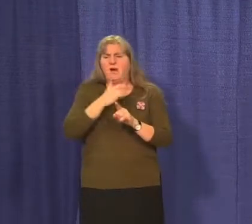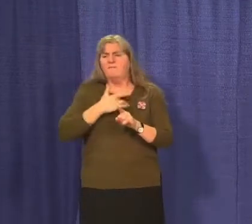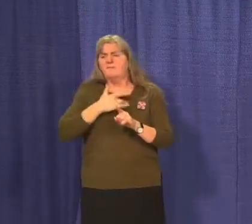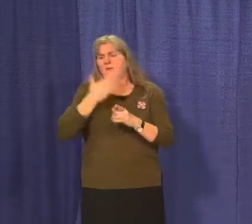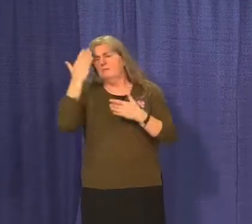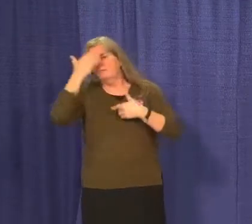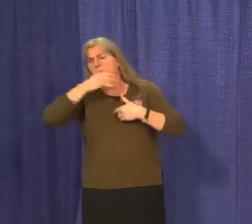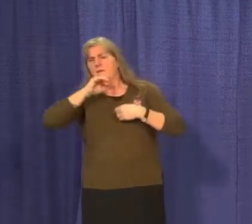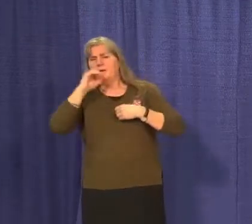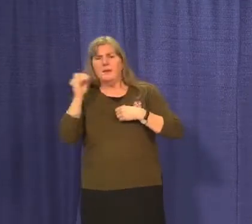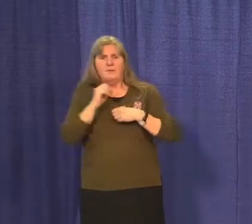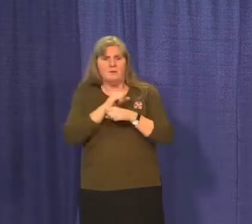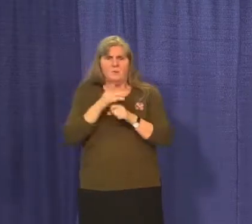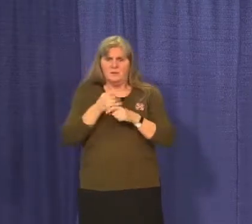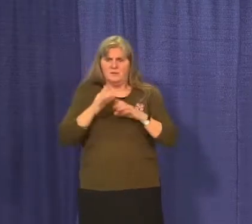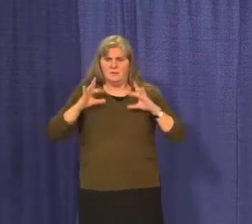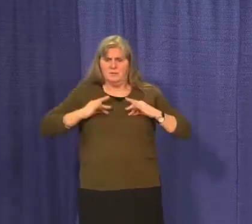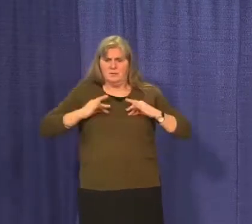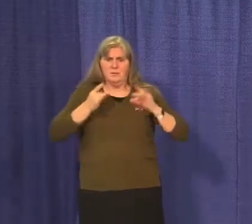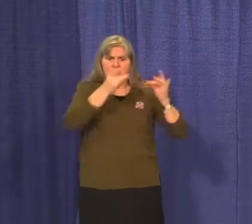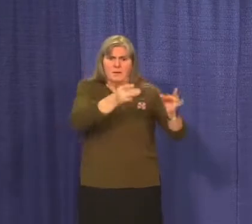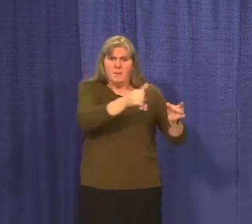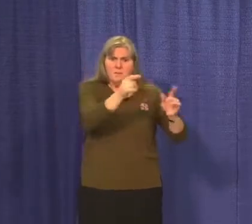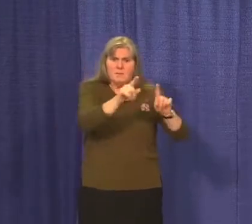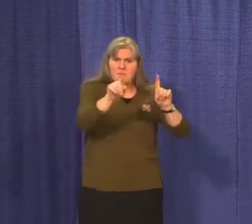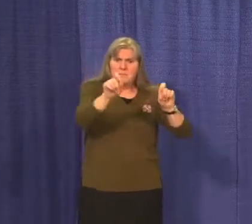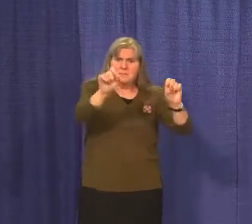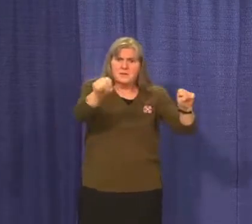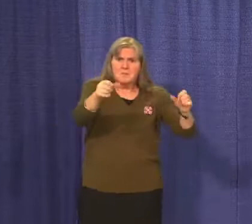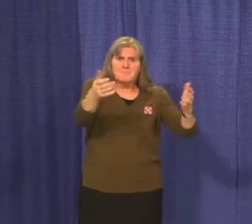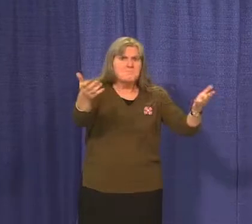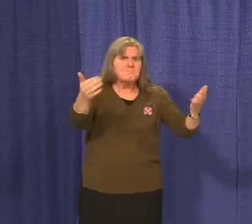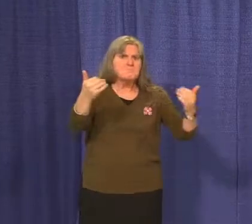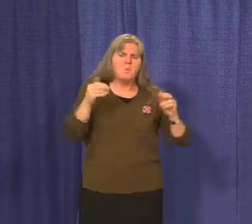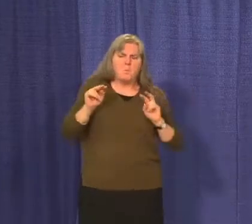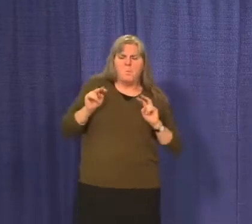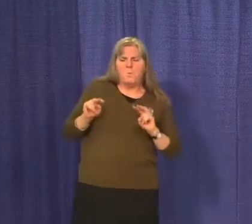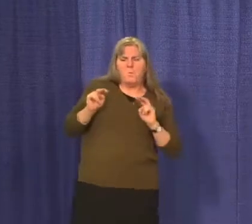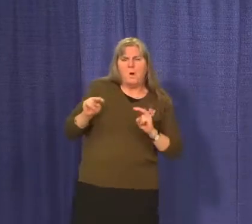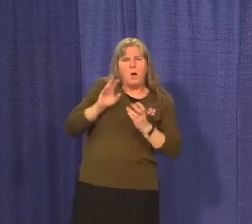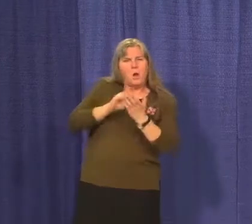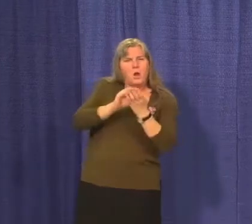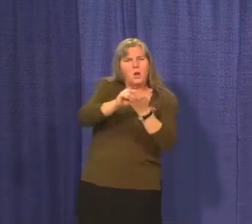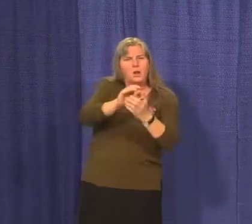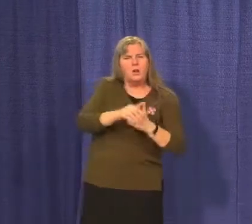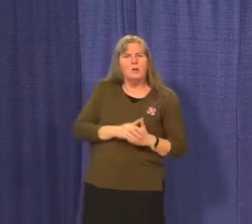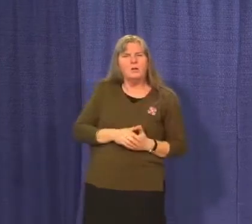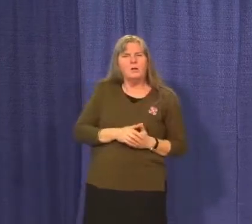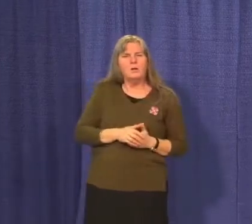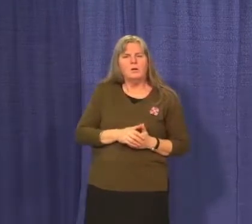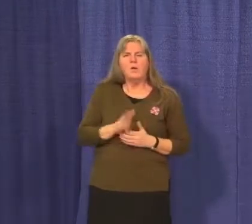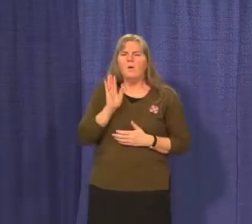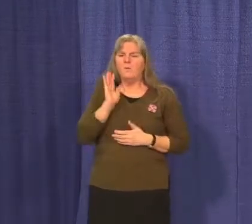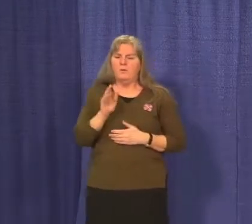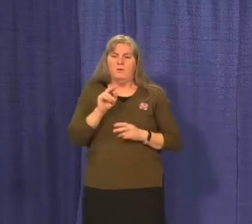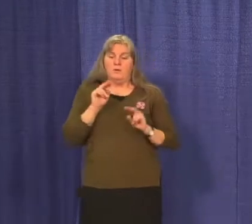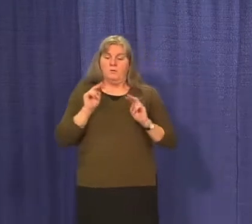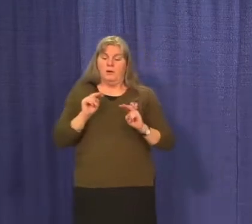transmission of COVID. Meanwhile we will continue to watch the progress of the current wave of COVID activity